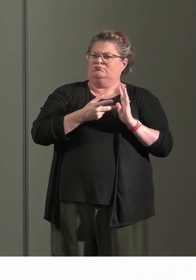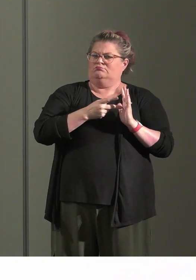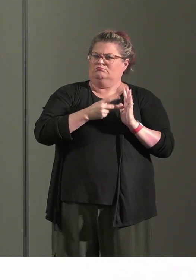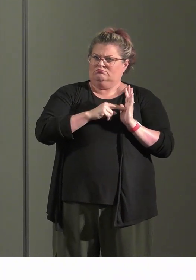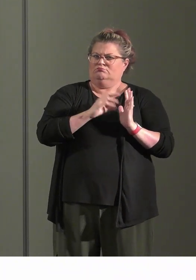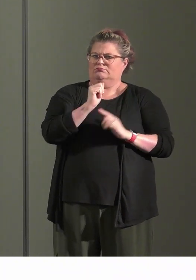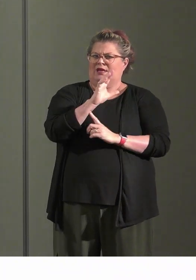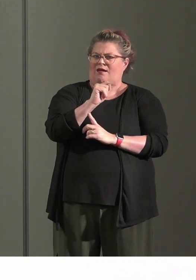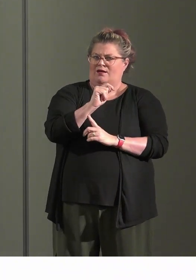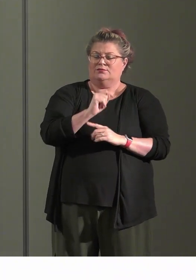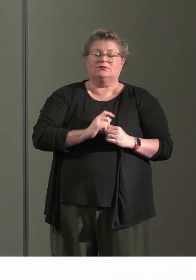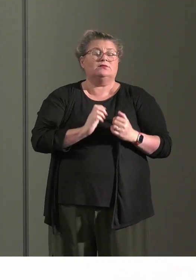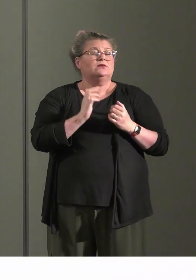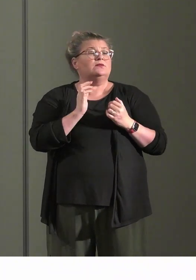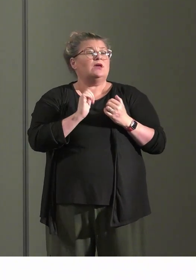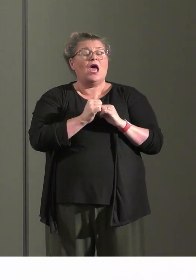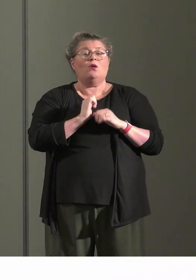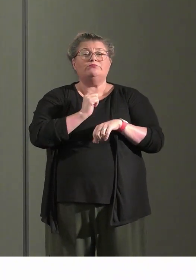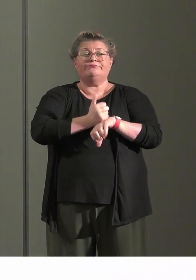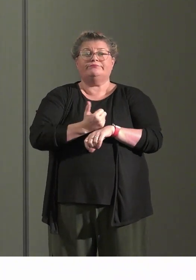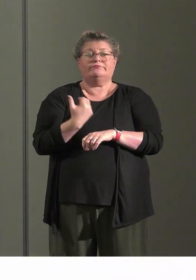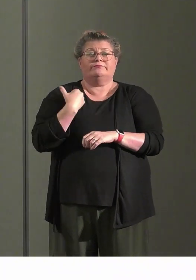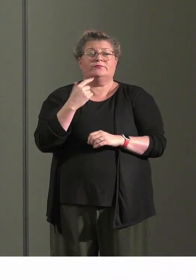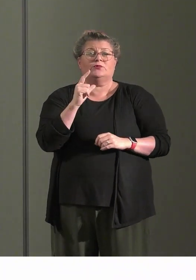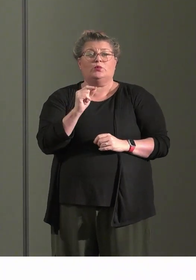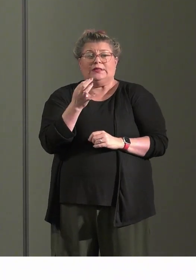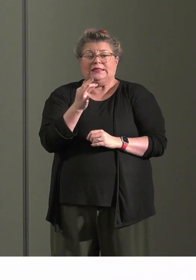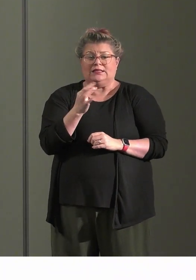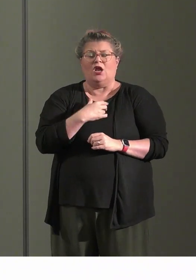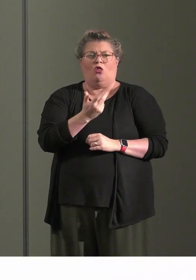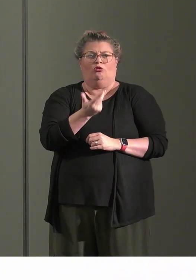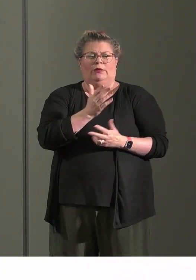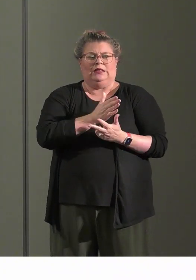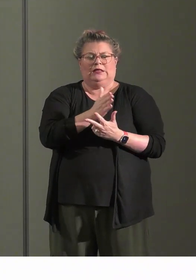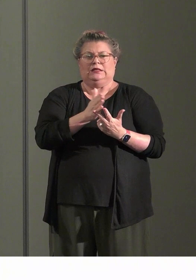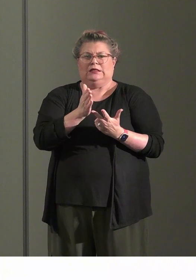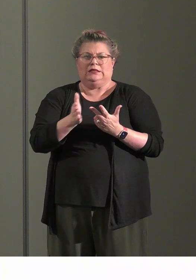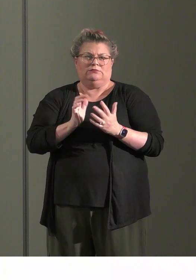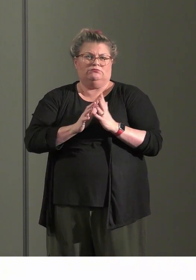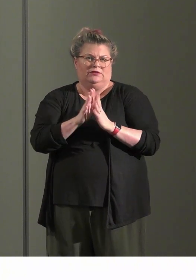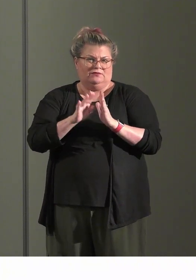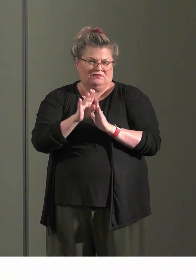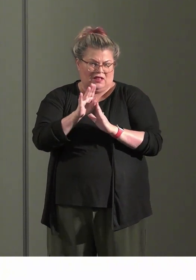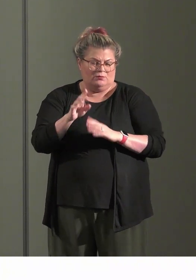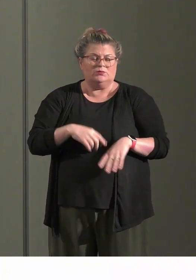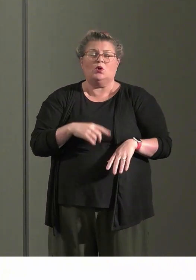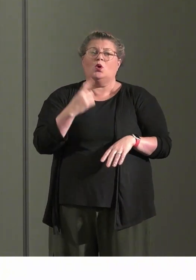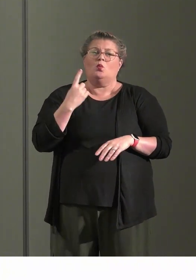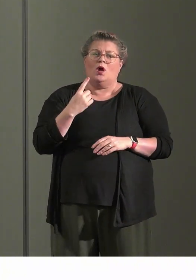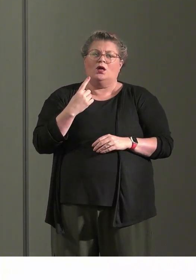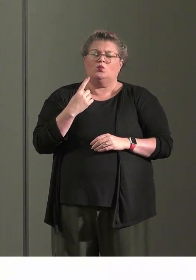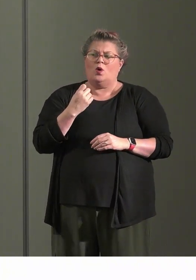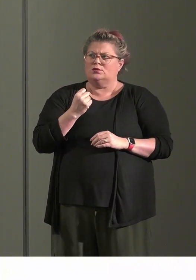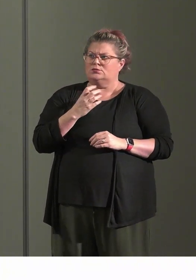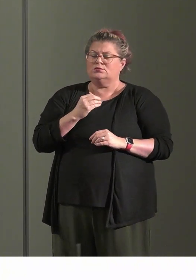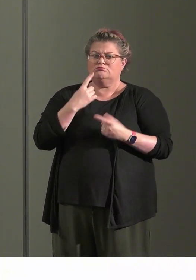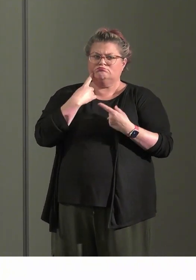was developed was there entities developed. One is accessibility standards Canada that is my